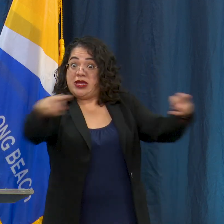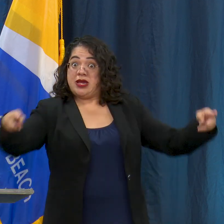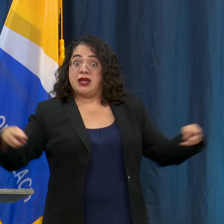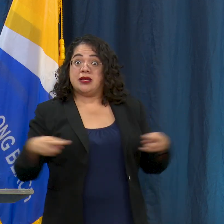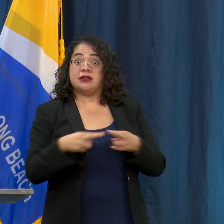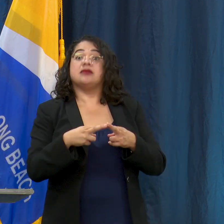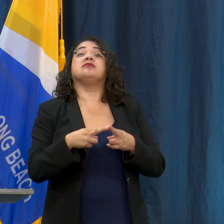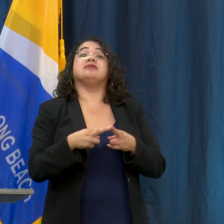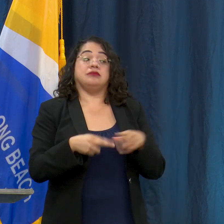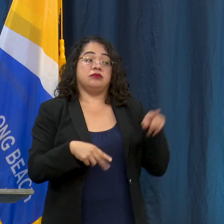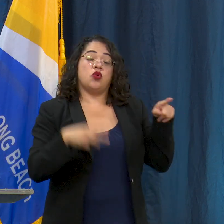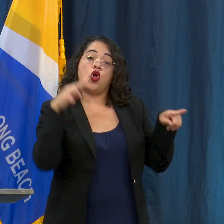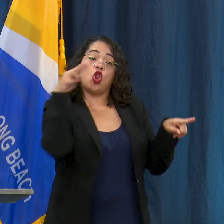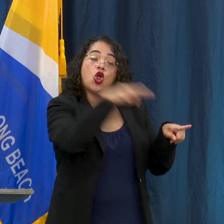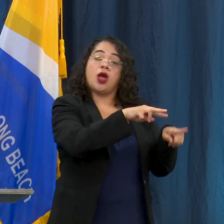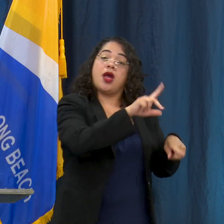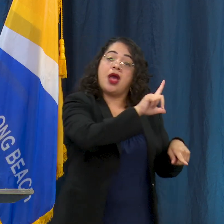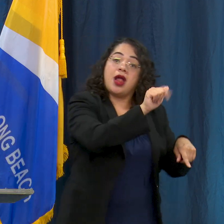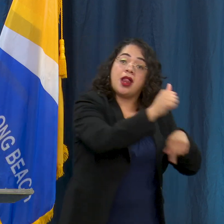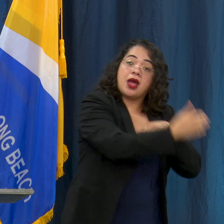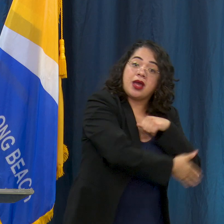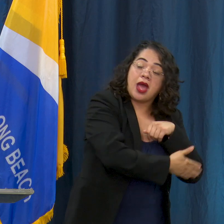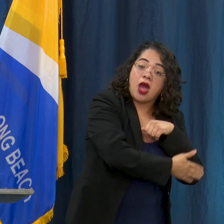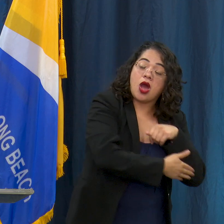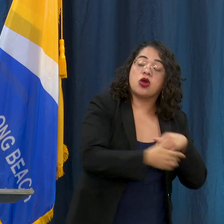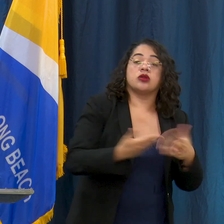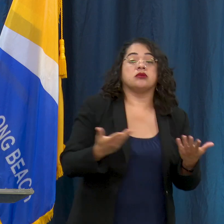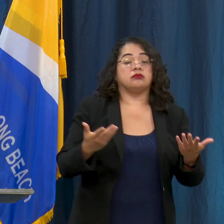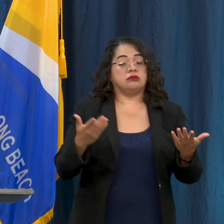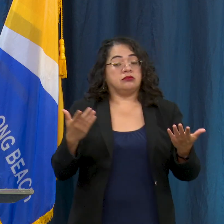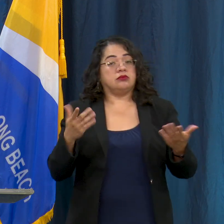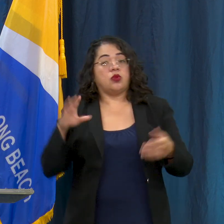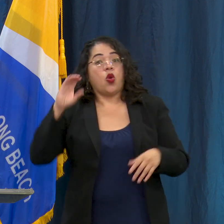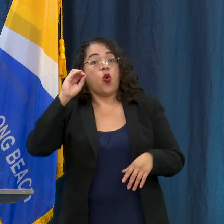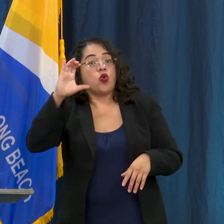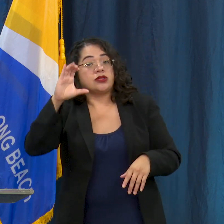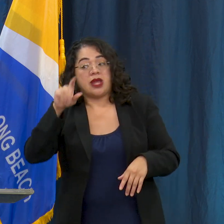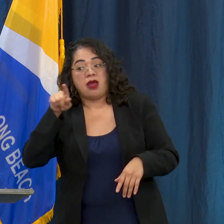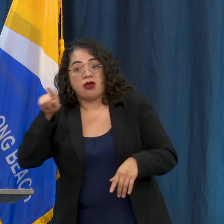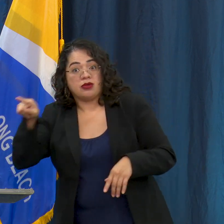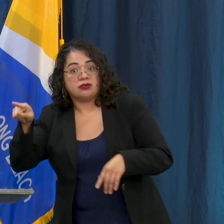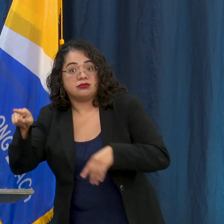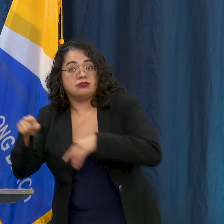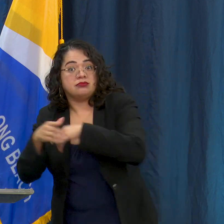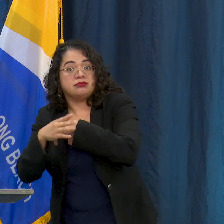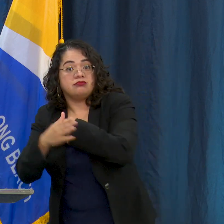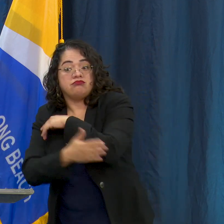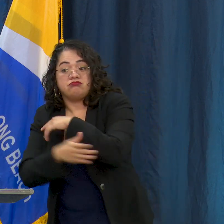the County of Los Angeles is, the City of Los Angeles, Orange County, even